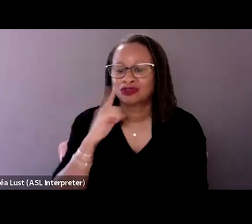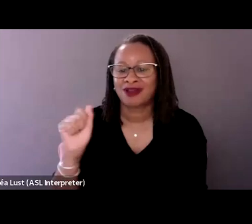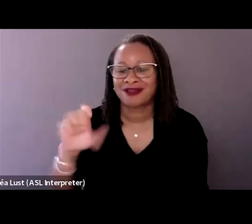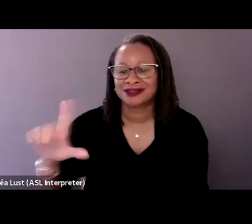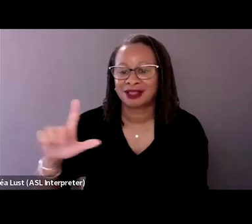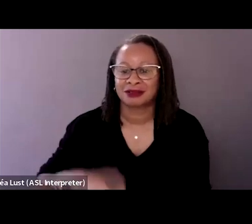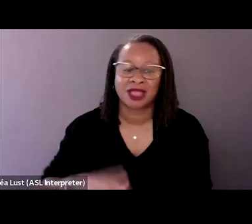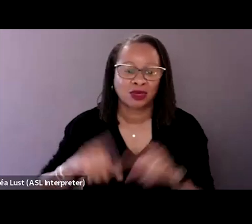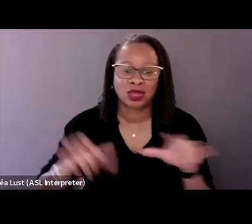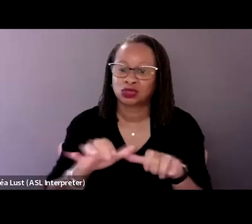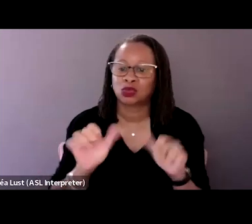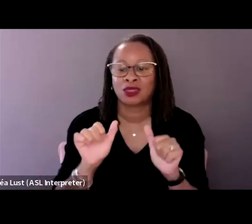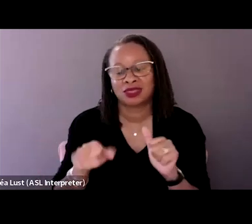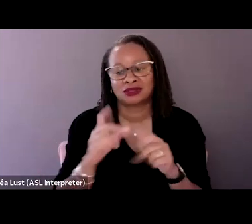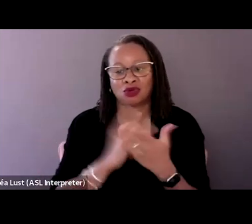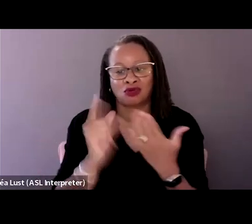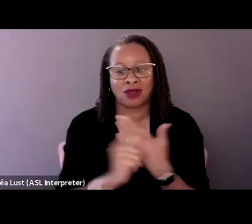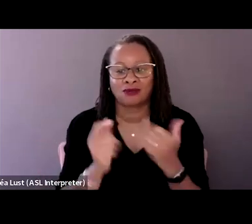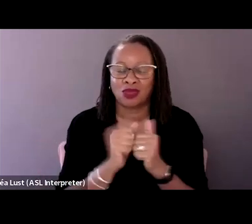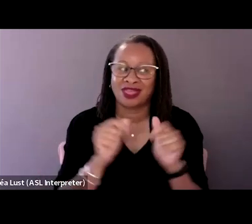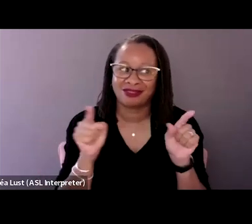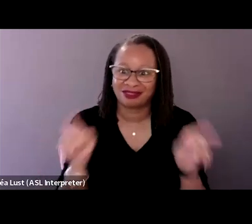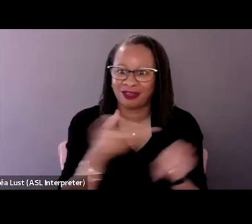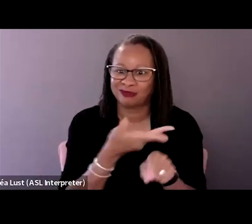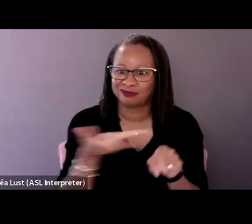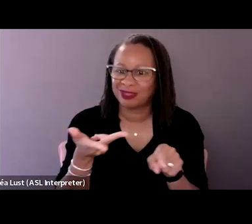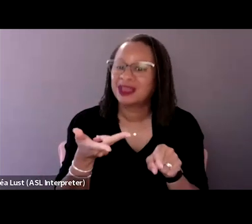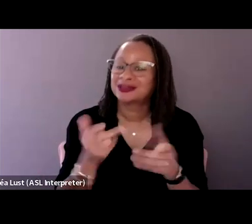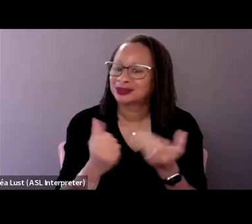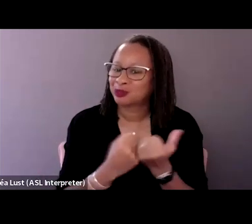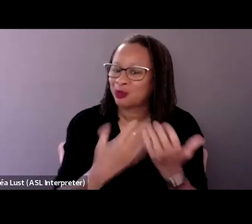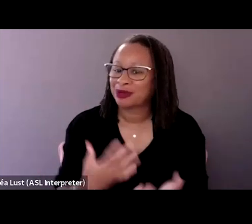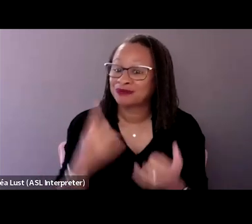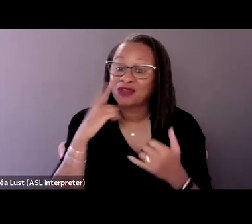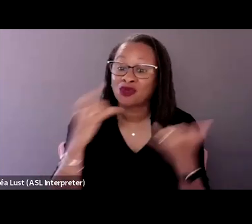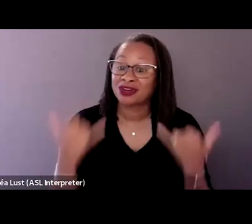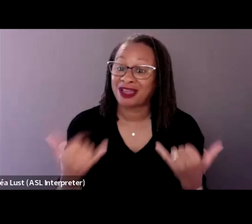We could not do these programs without their support. So now to today's panel,